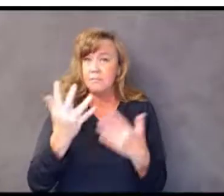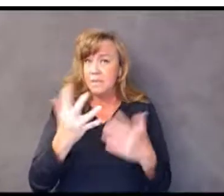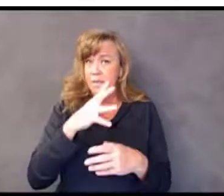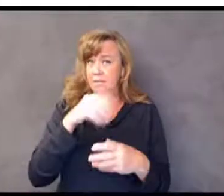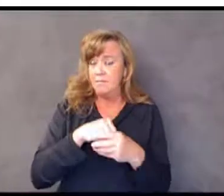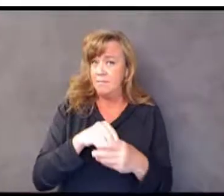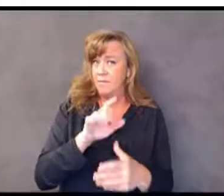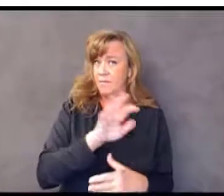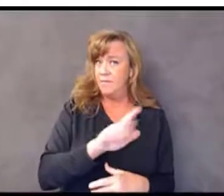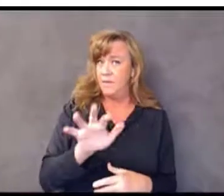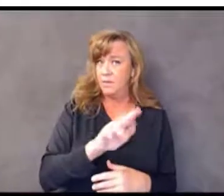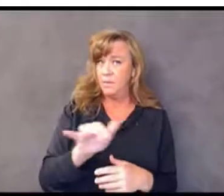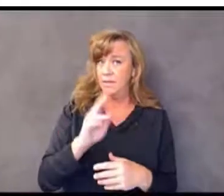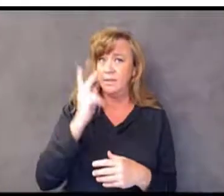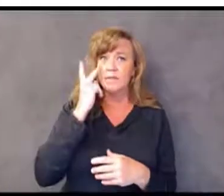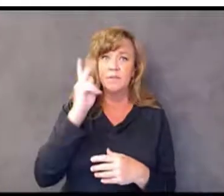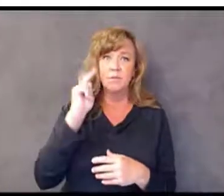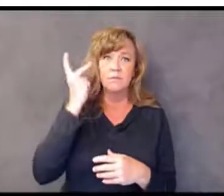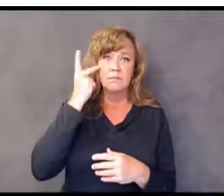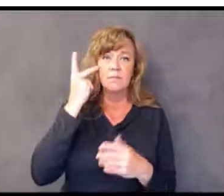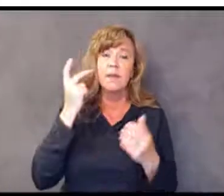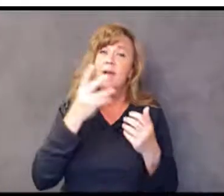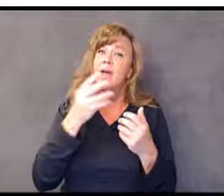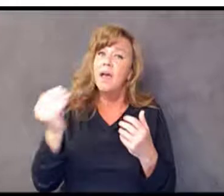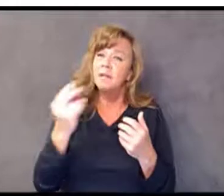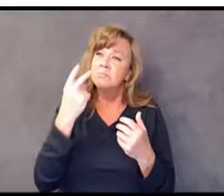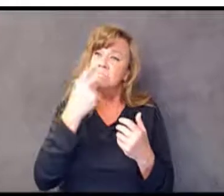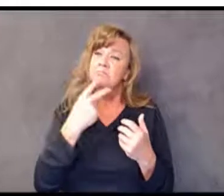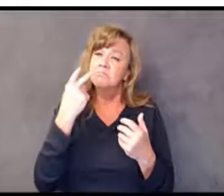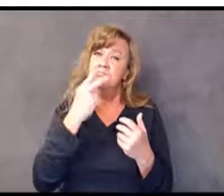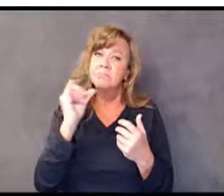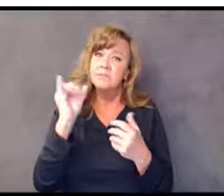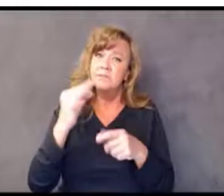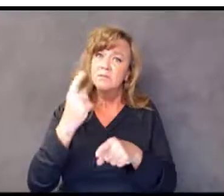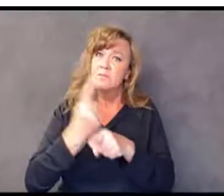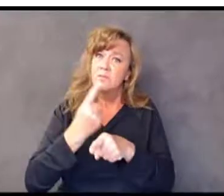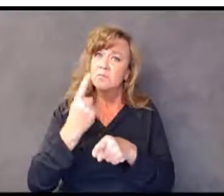Students may also use lip reading when appropriate for a subtest.